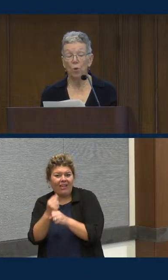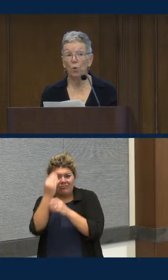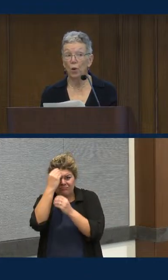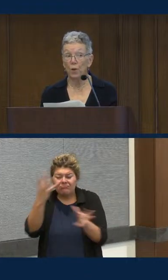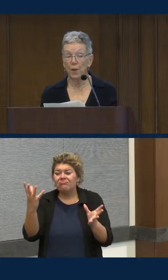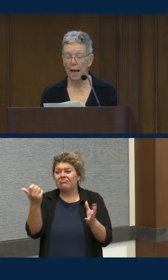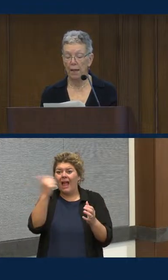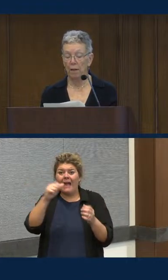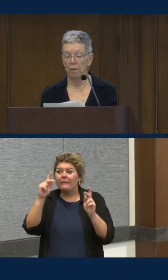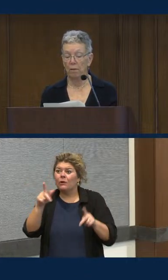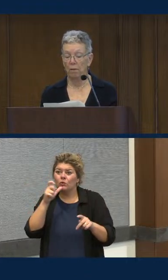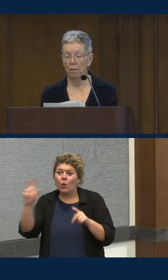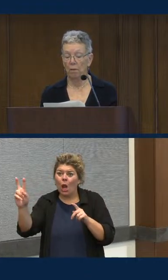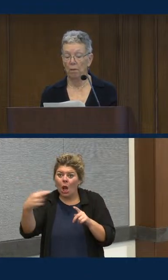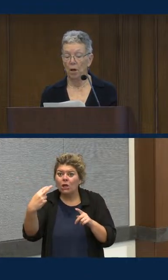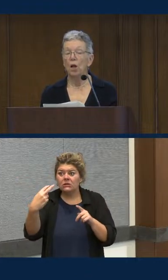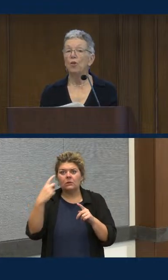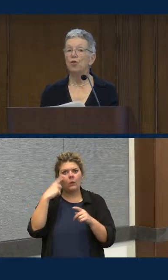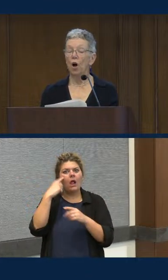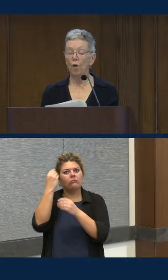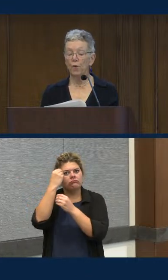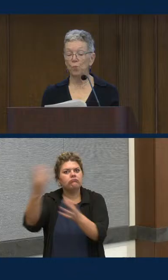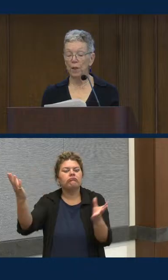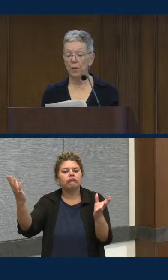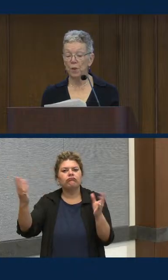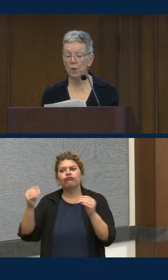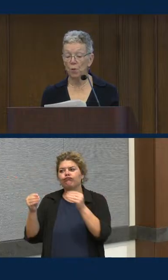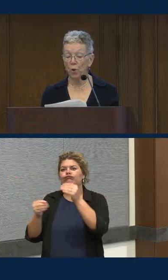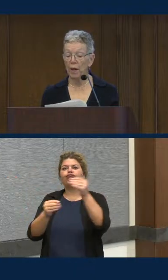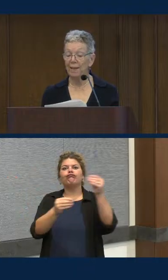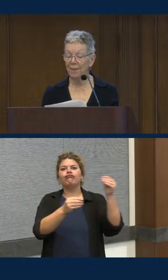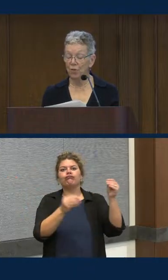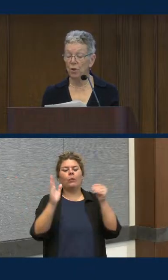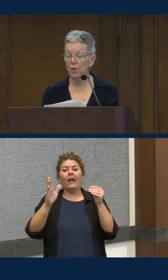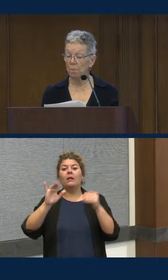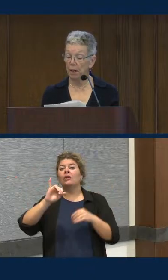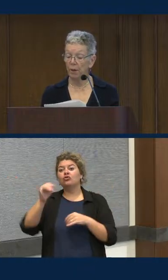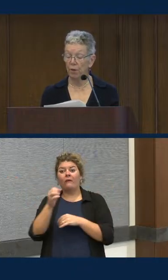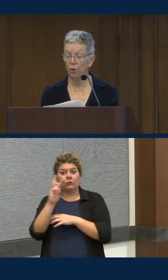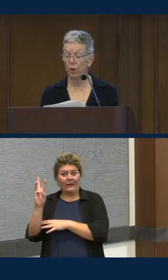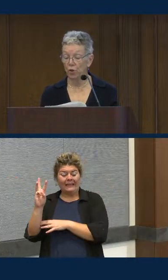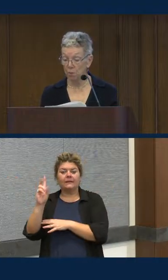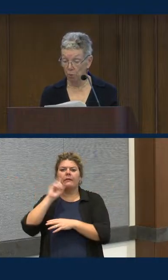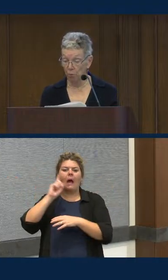at it. Jehovah's Witnesses were an indigenous American religious